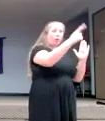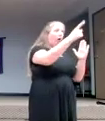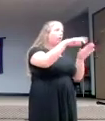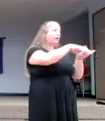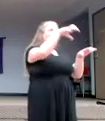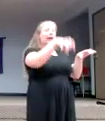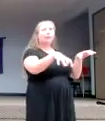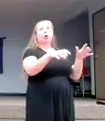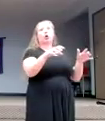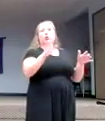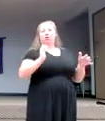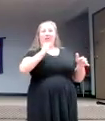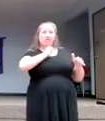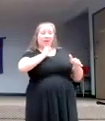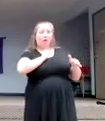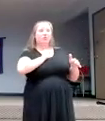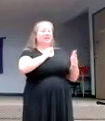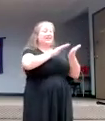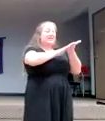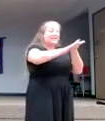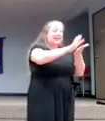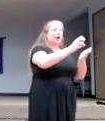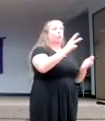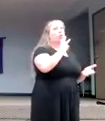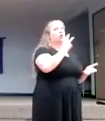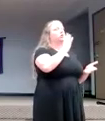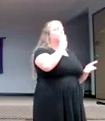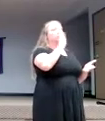or utilities such as ourselves treatment of that groundwater becomes much more expensive,